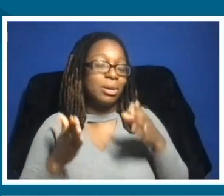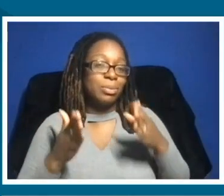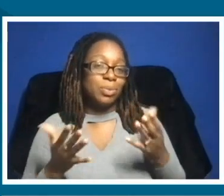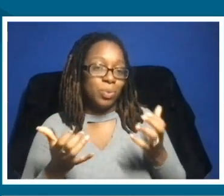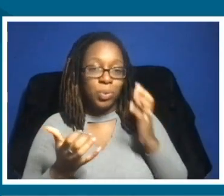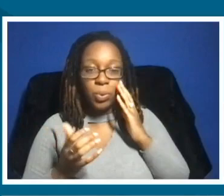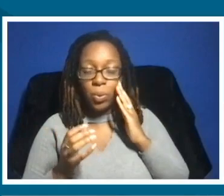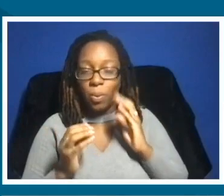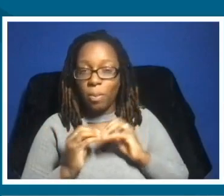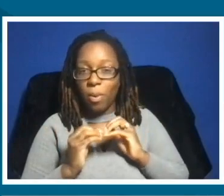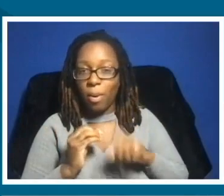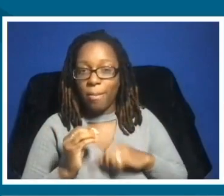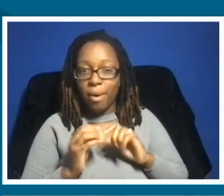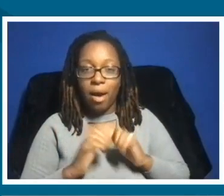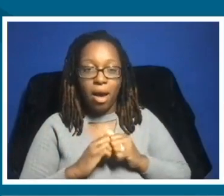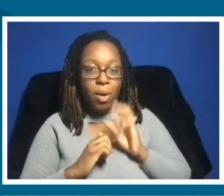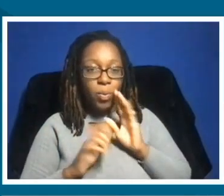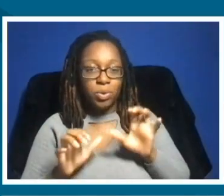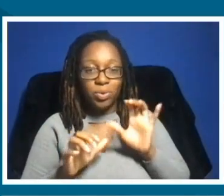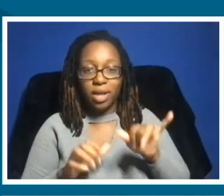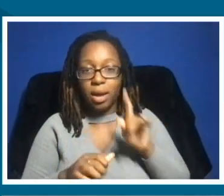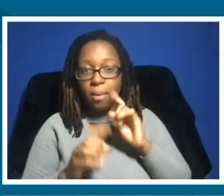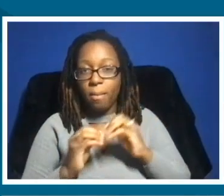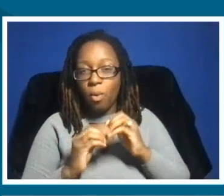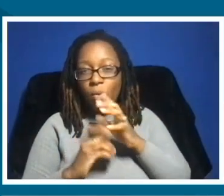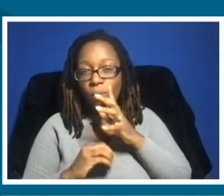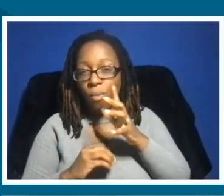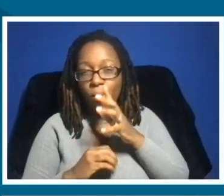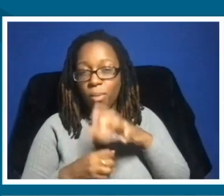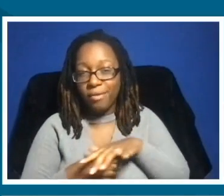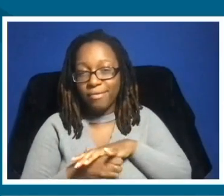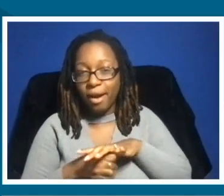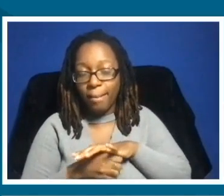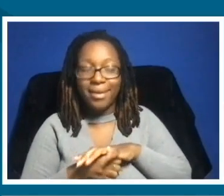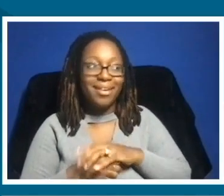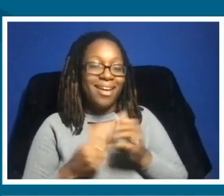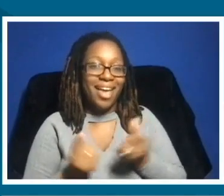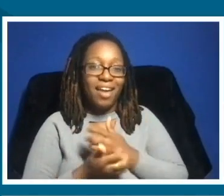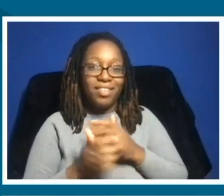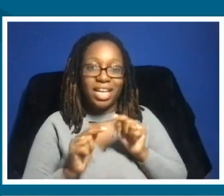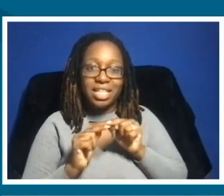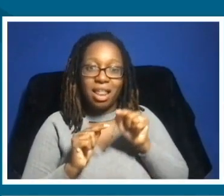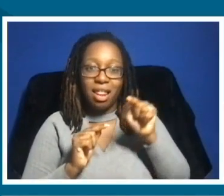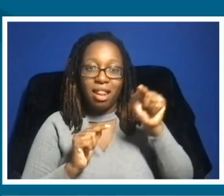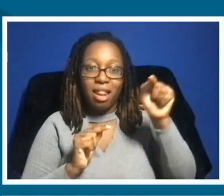would we do this in a rural environment where places are really far apart and